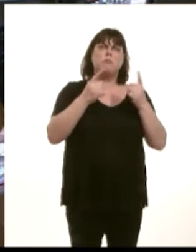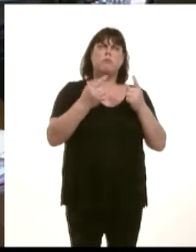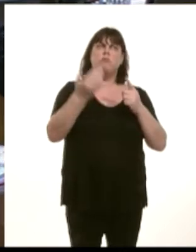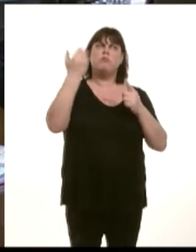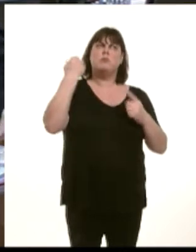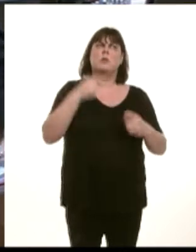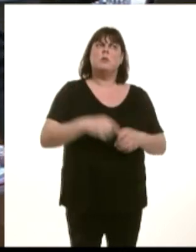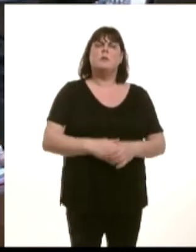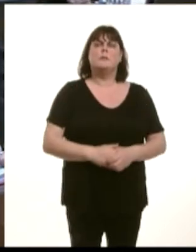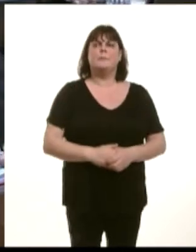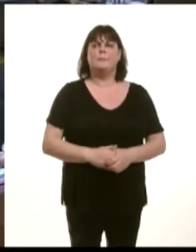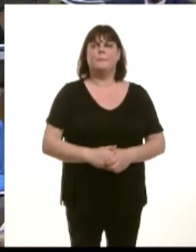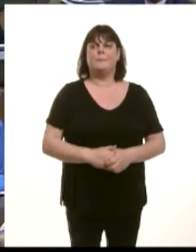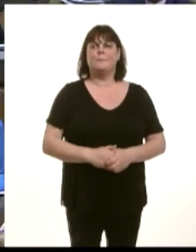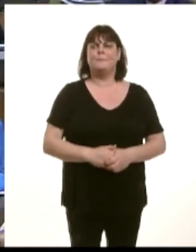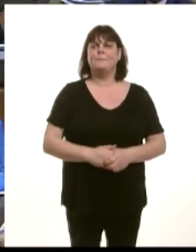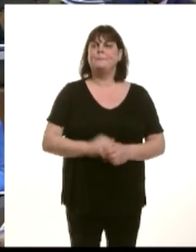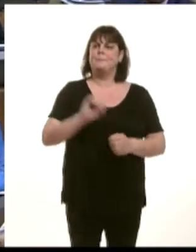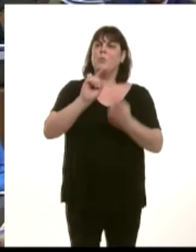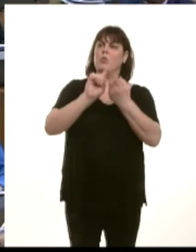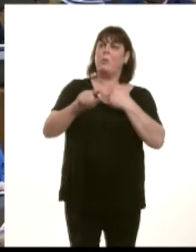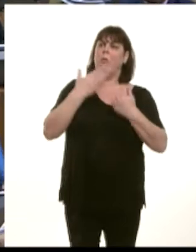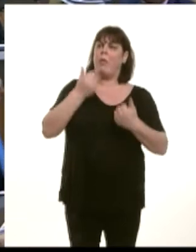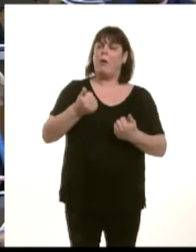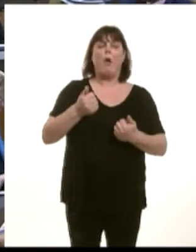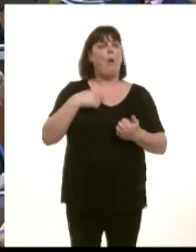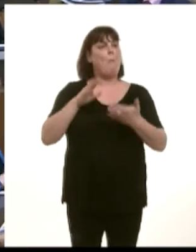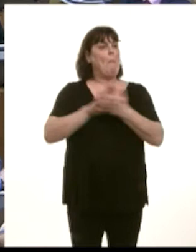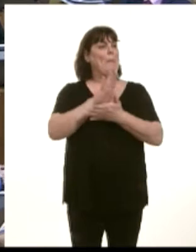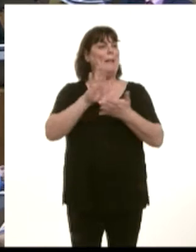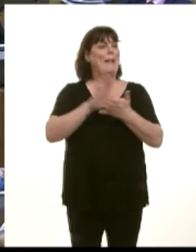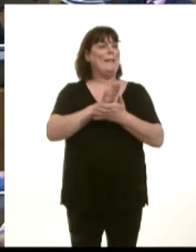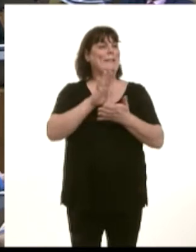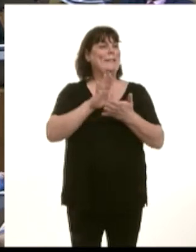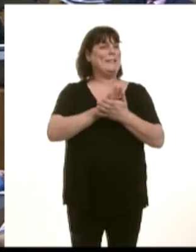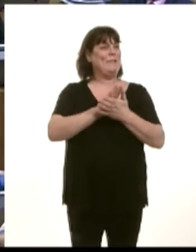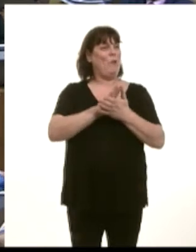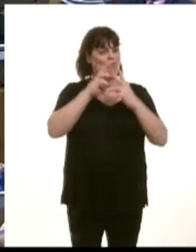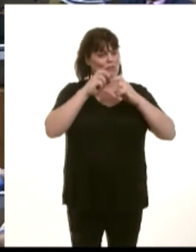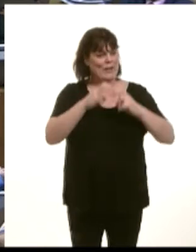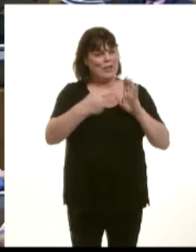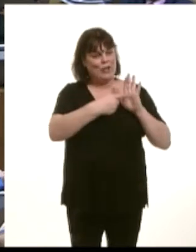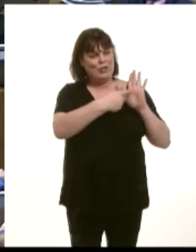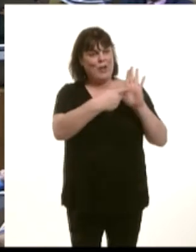Mike Hedges: Thank you, First Minister, for your response. I’m always very pleased when a study comes out and says exactly what I’ve been saying